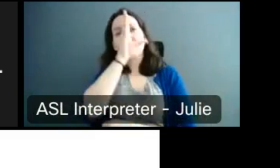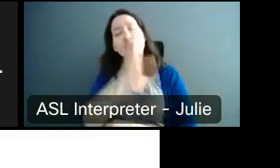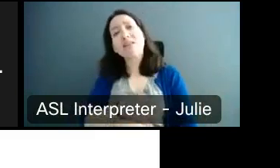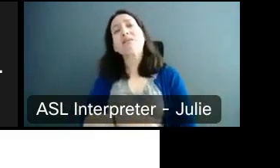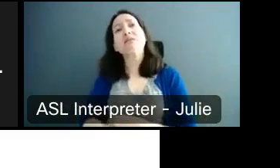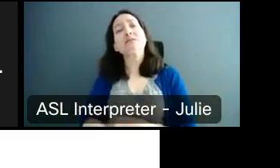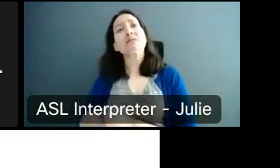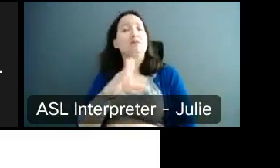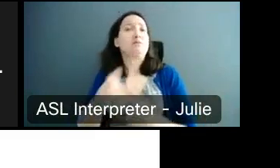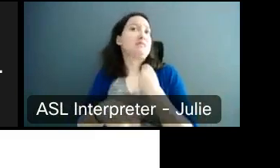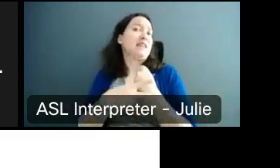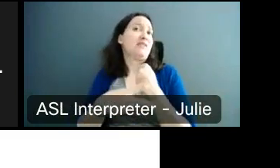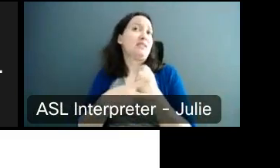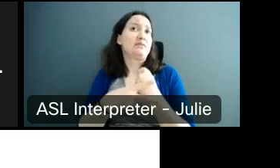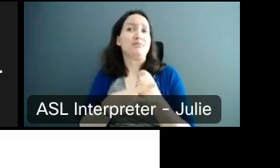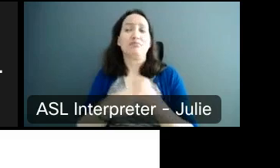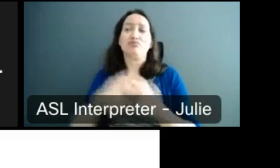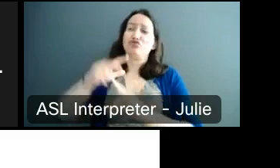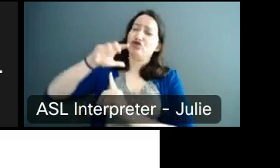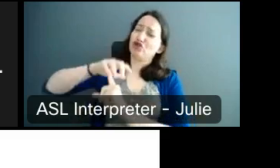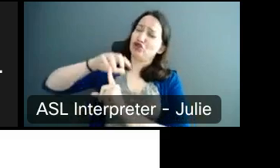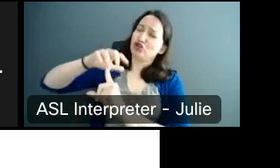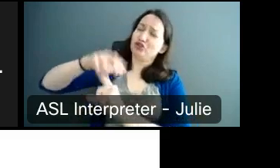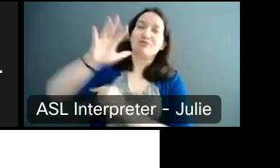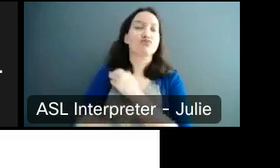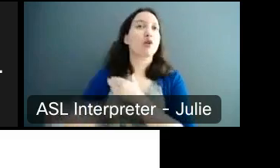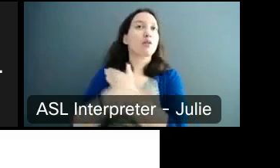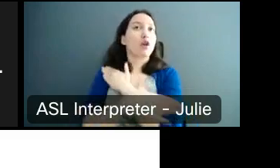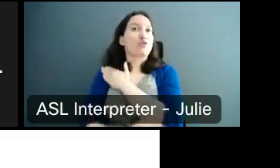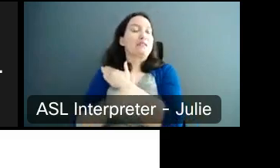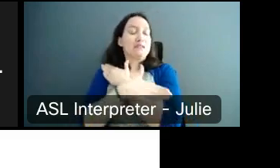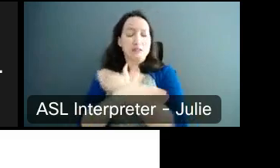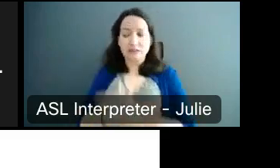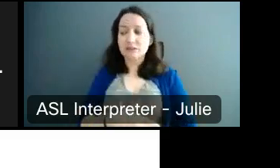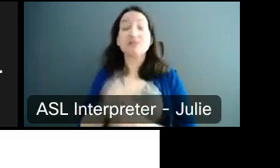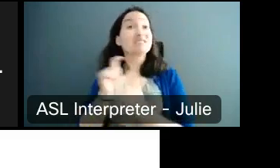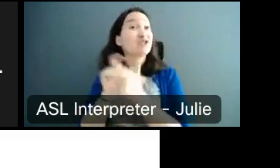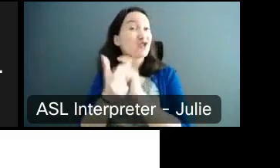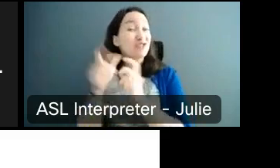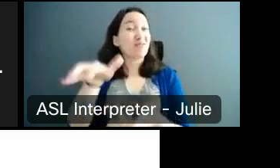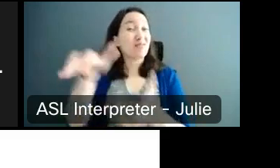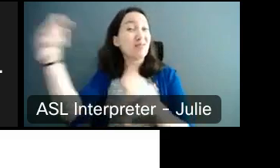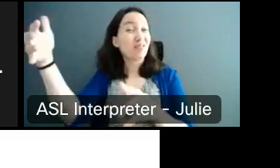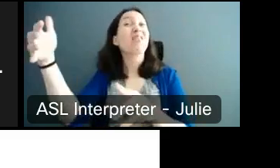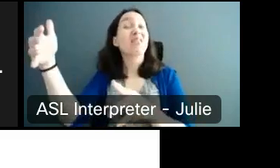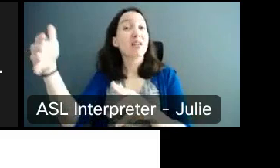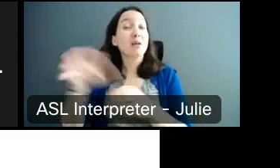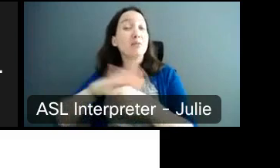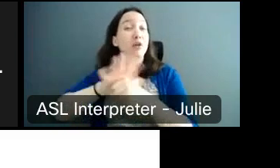Uh, a nearly unmatched record around the entire country, um, and with the change and disruption of that of the pandemic and other things.